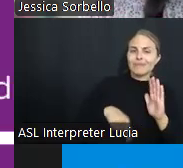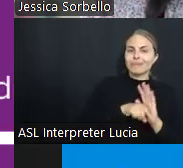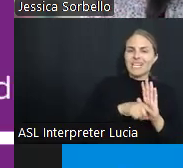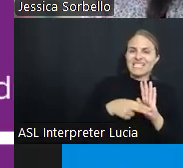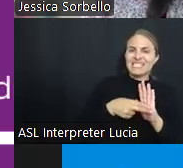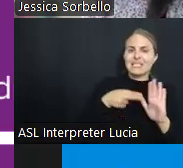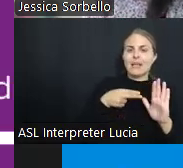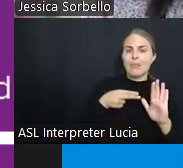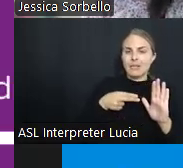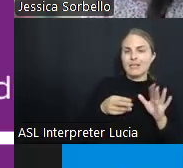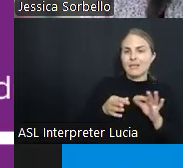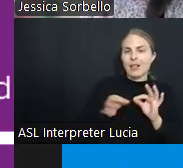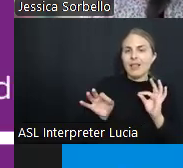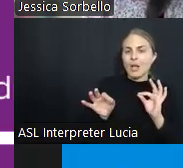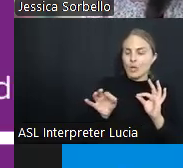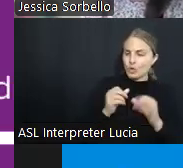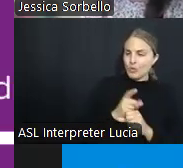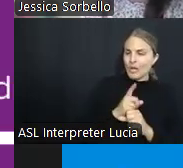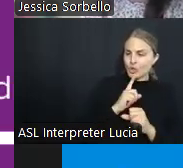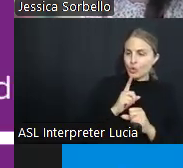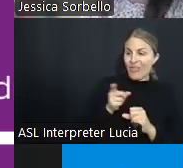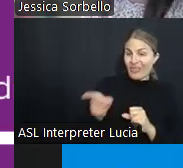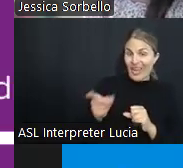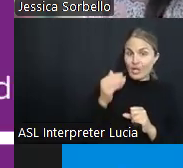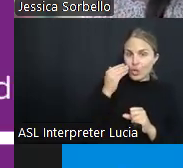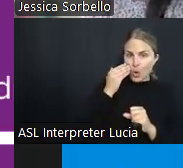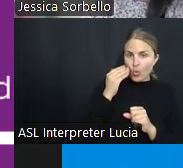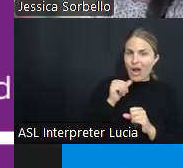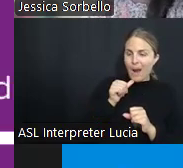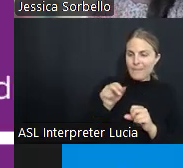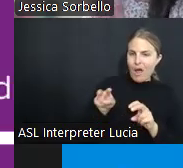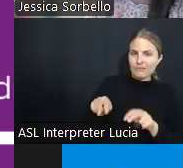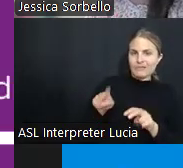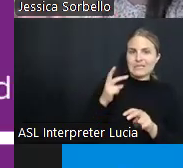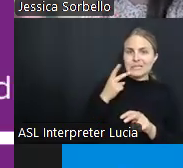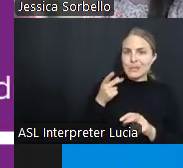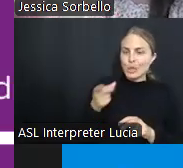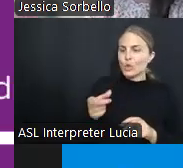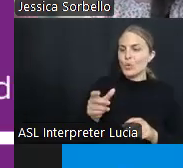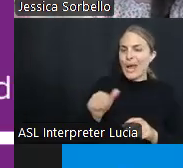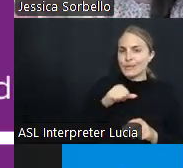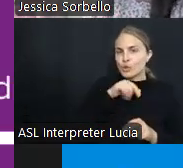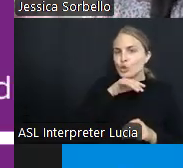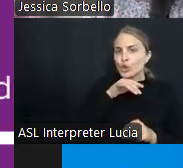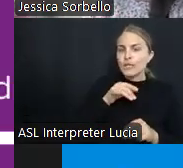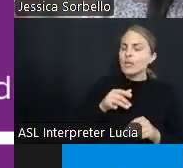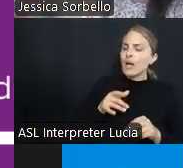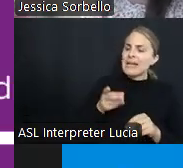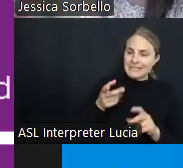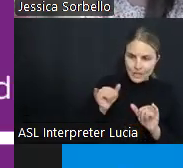correct. We continue to lead through our own examples . So, it is something we really see when